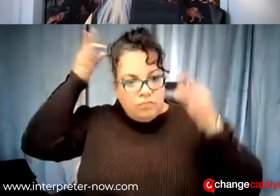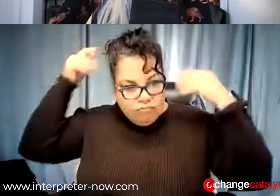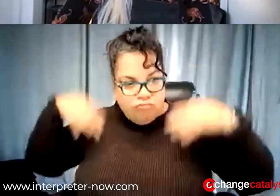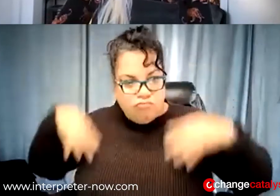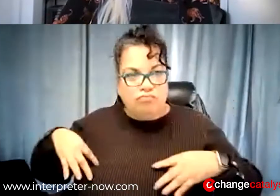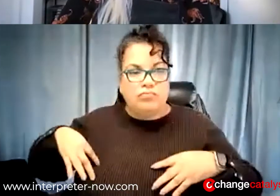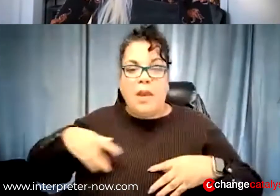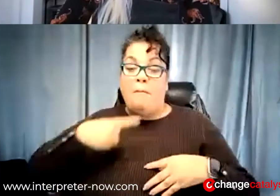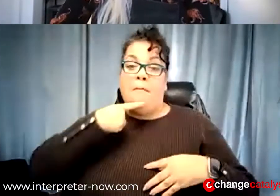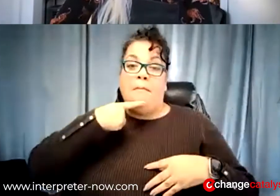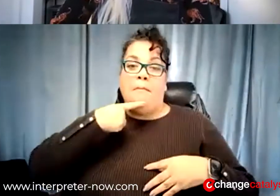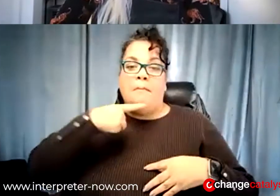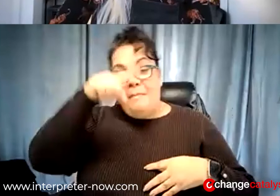tank top.